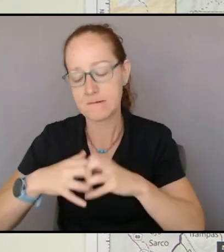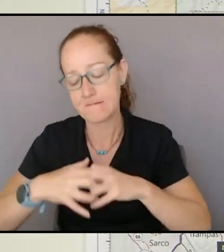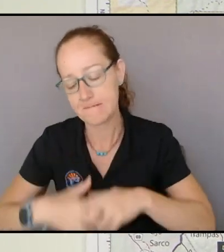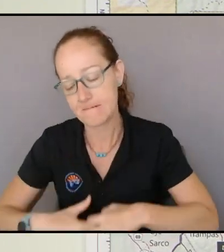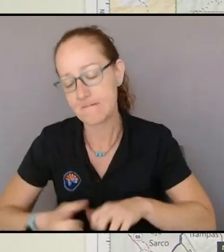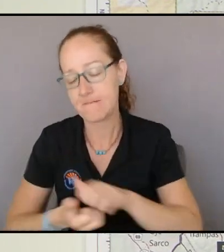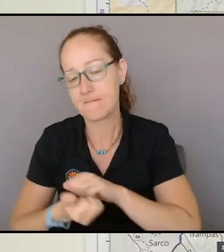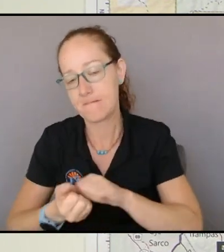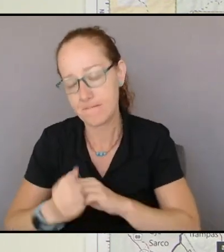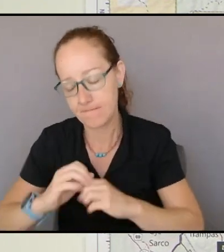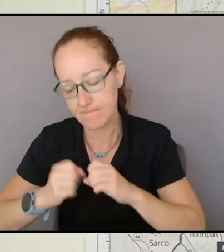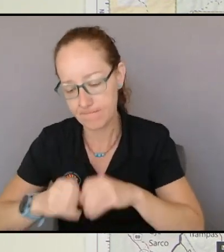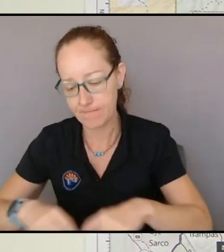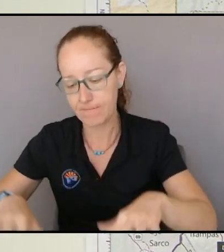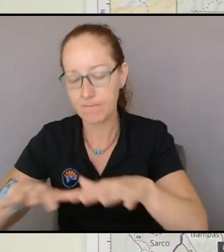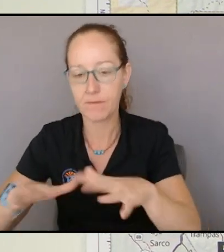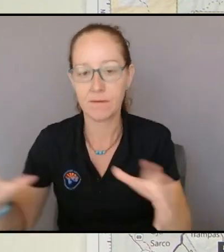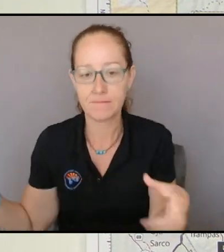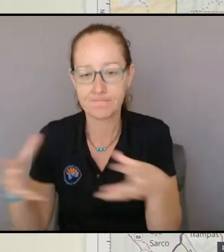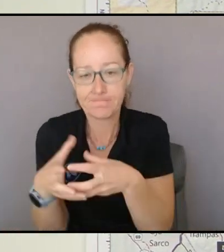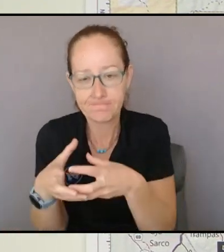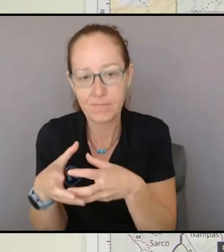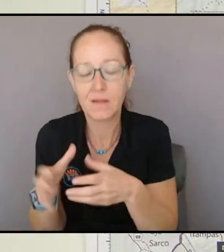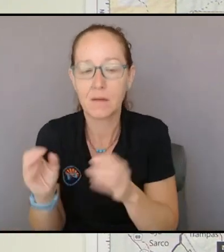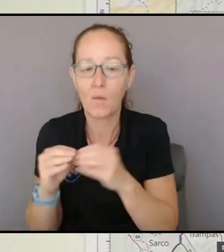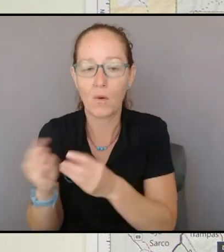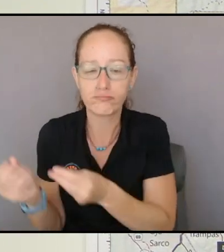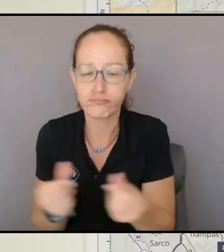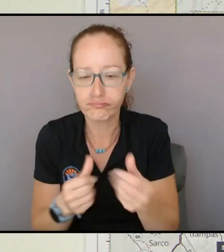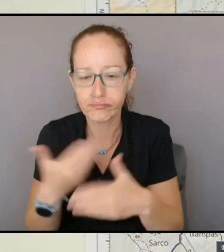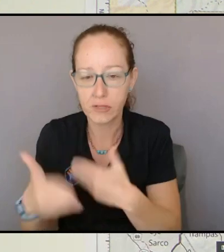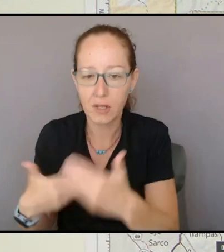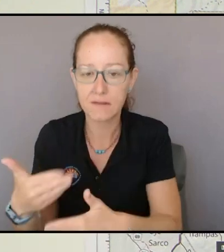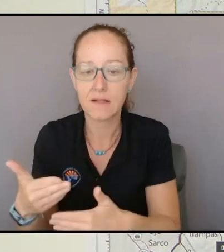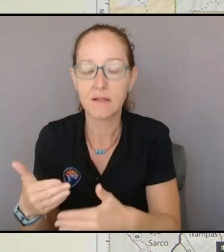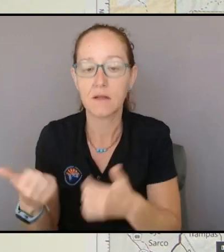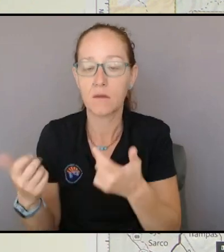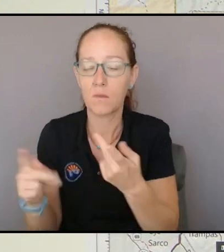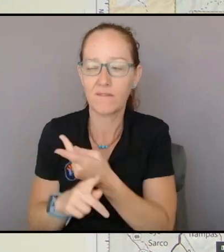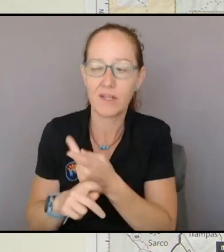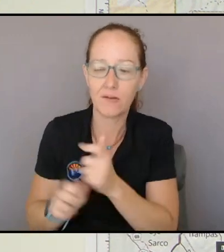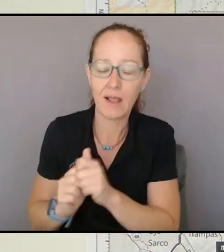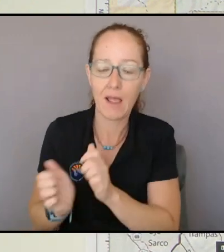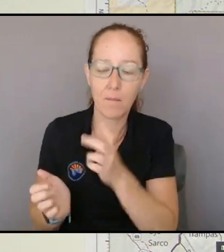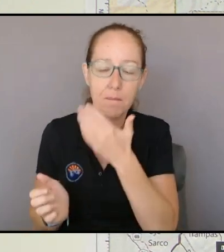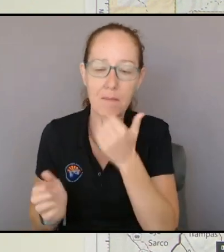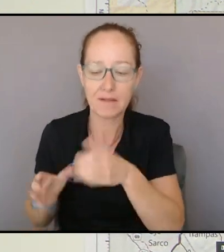in here all the way up to the to the Ripley Point area and then tied back into the fire's edge to keep the fire from